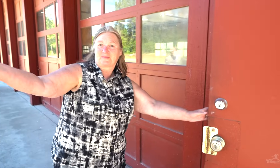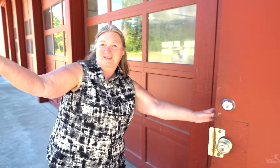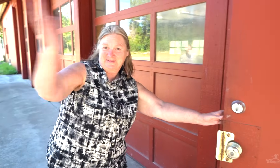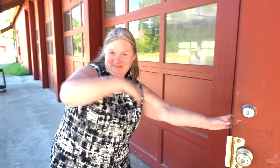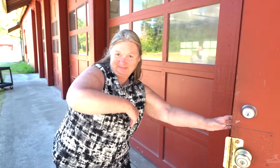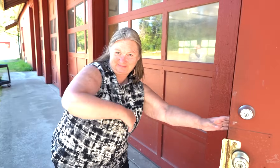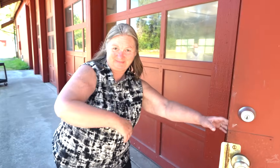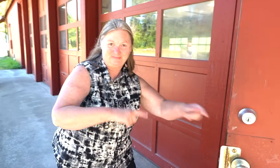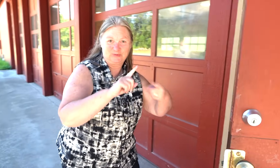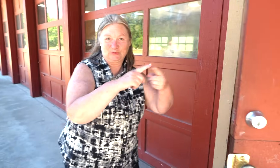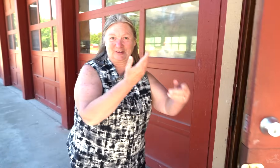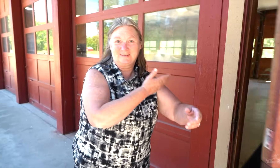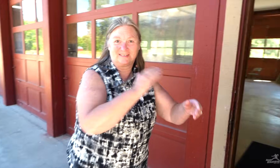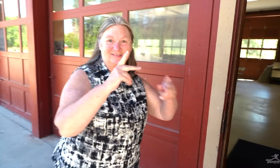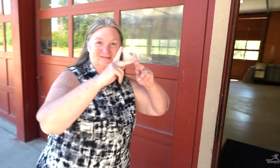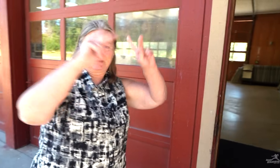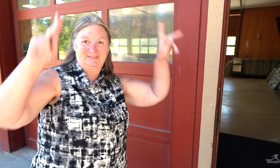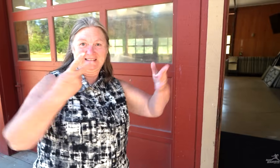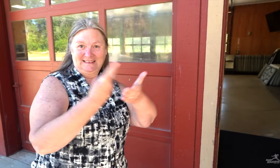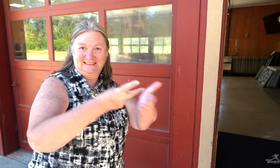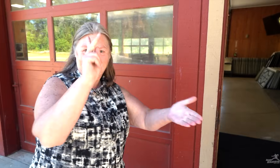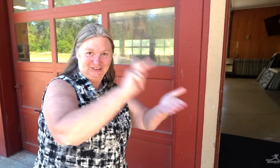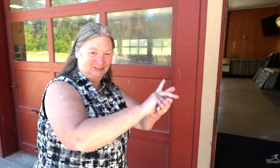Welcome to the pavilion kitchen.